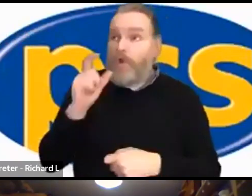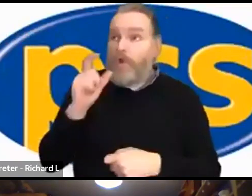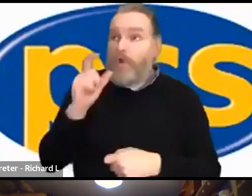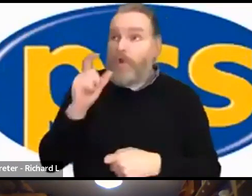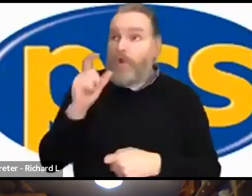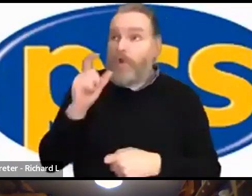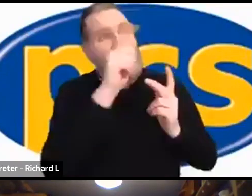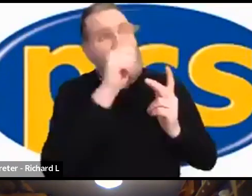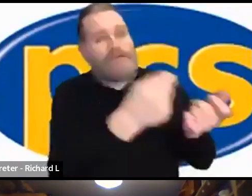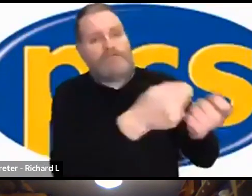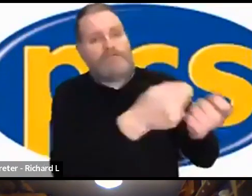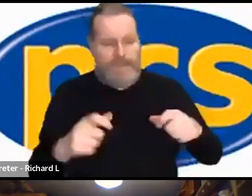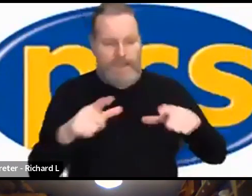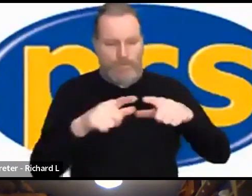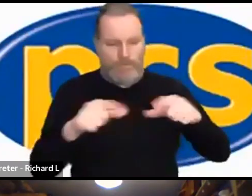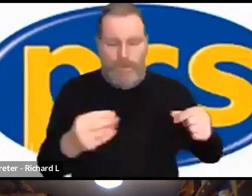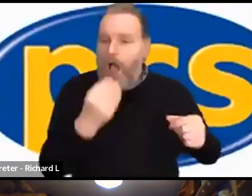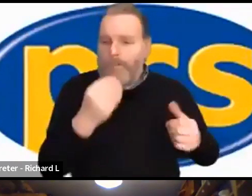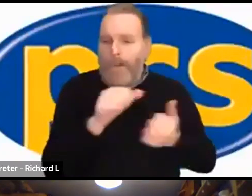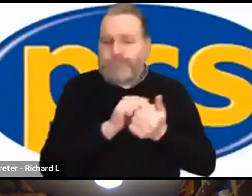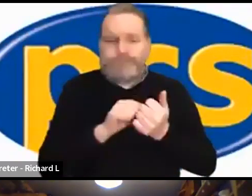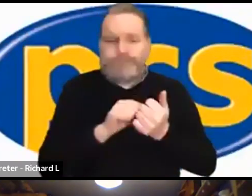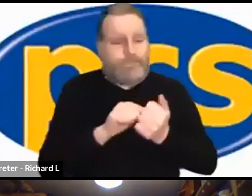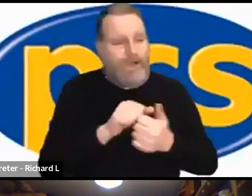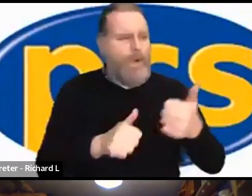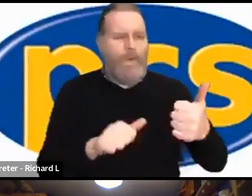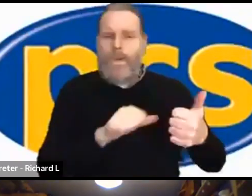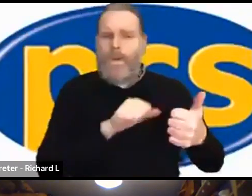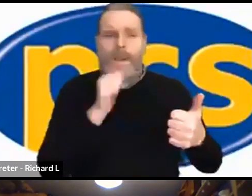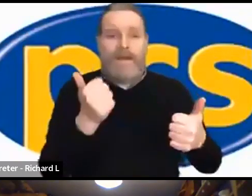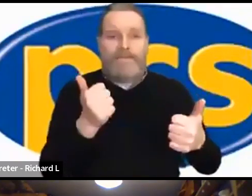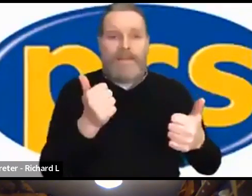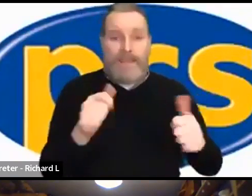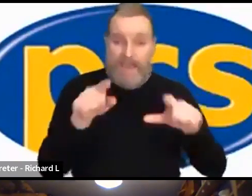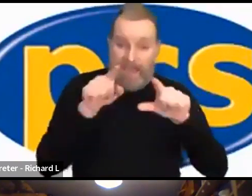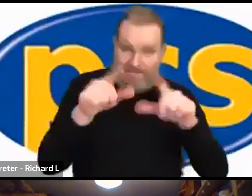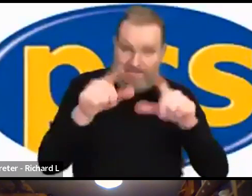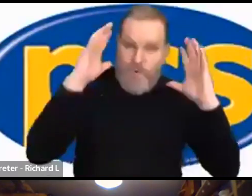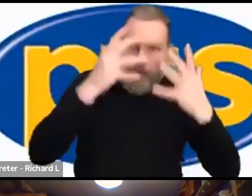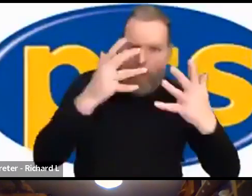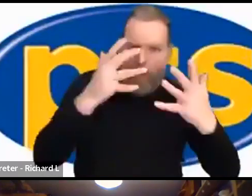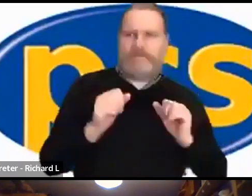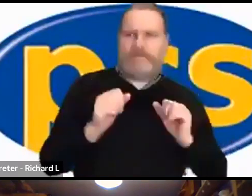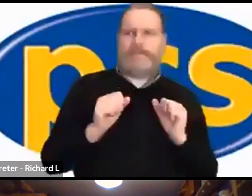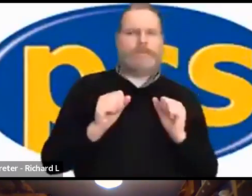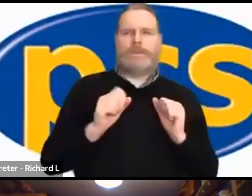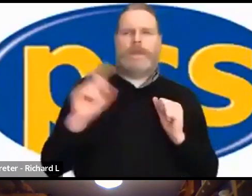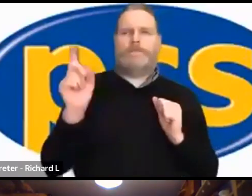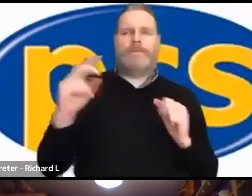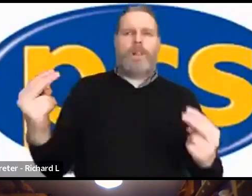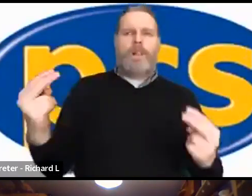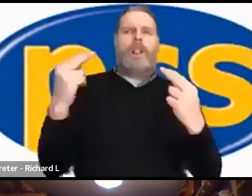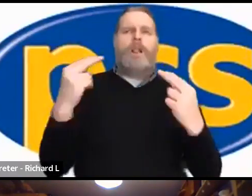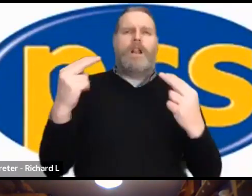offees, and and some and and some Moses were brought by Adi's, and driving it by Adis, and driving instructors, Adis, and driving instructors, so if you are concerned about how you're gonna you're gonna be perceived by